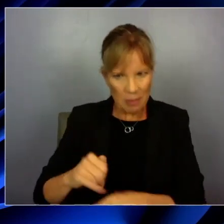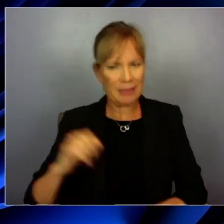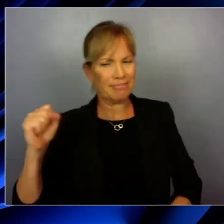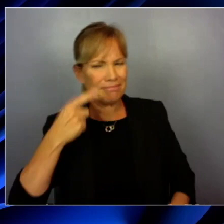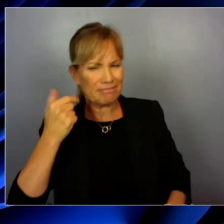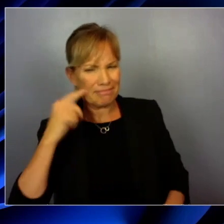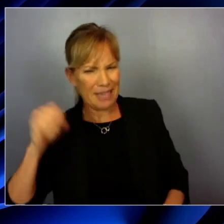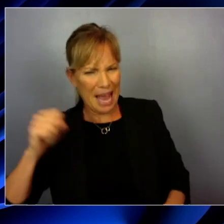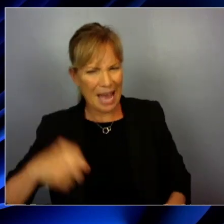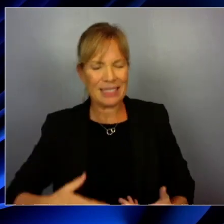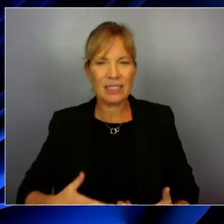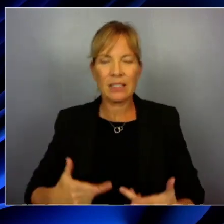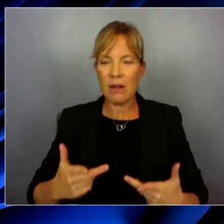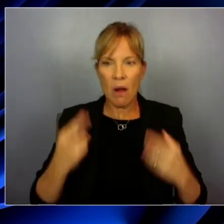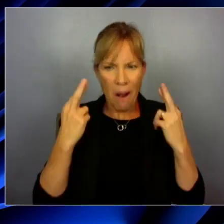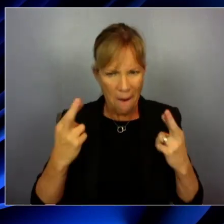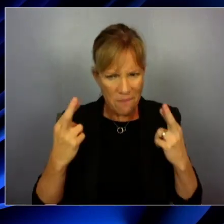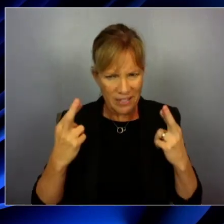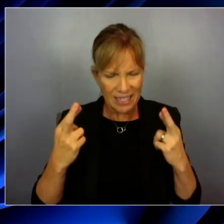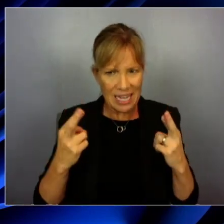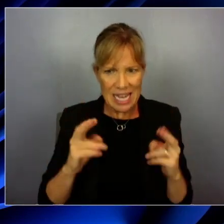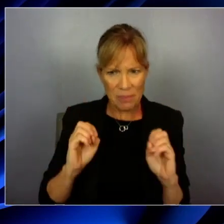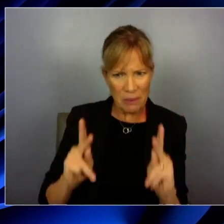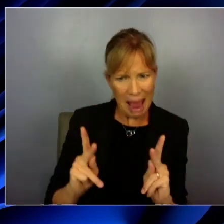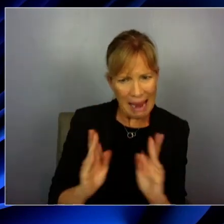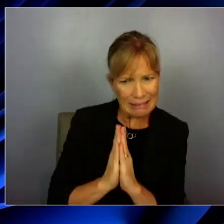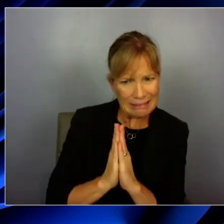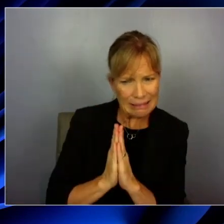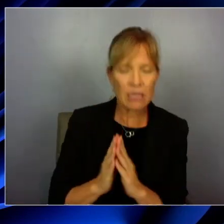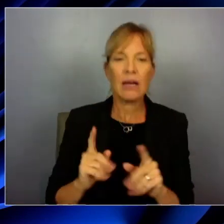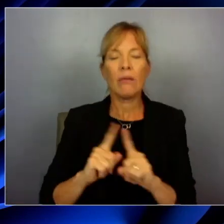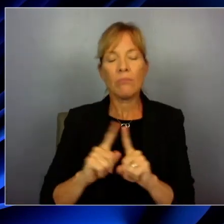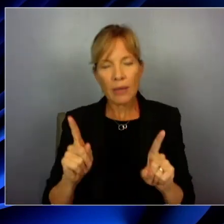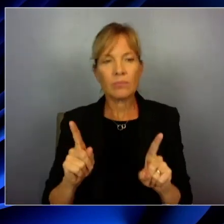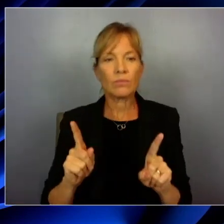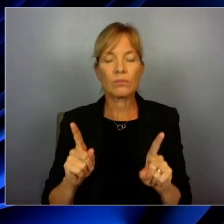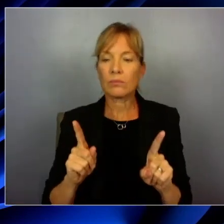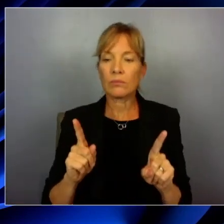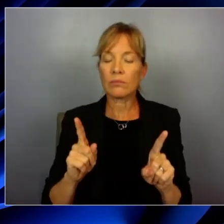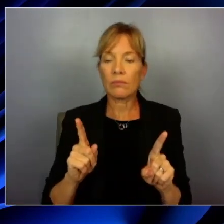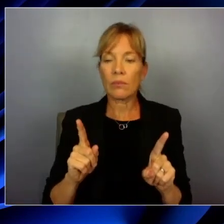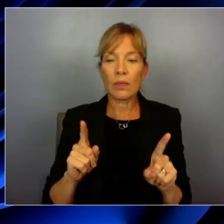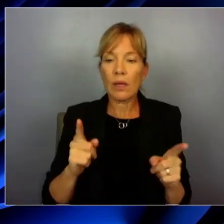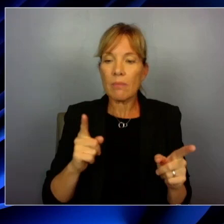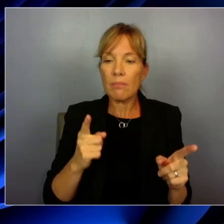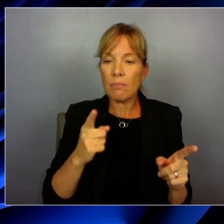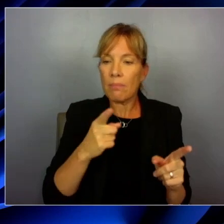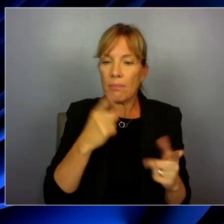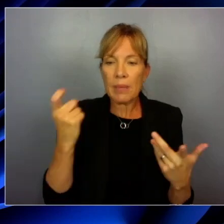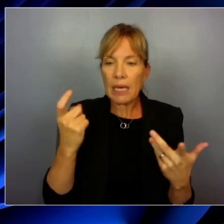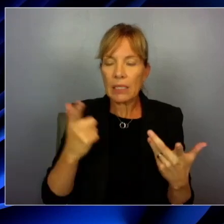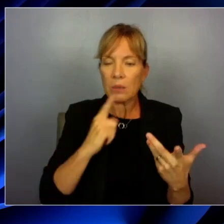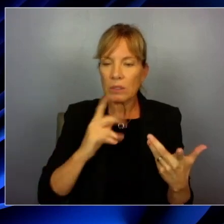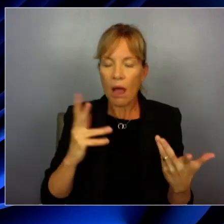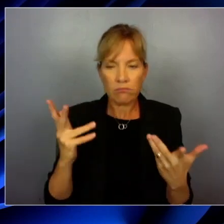hopefully we're going to be OK, but you know, because it was almost felt as like a bolt. And yeah, it was like we kind of get